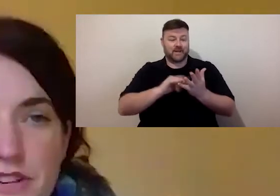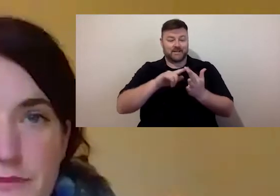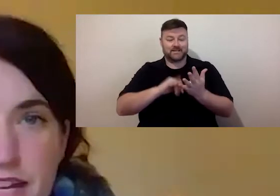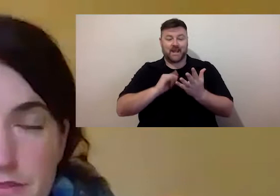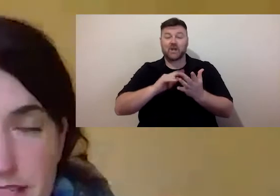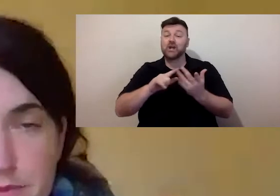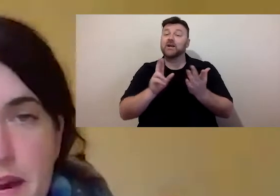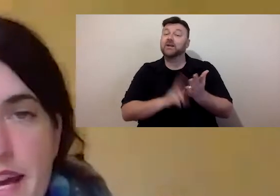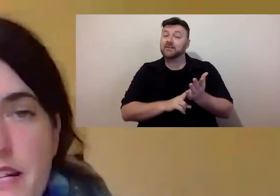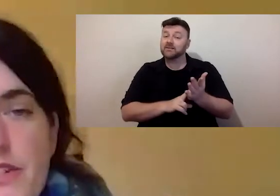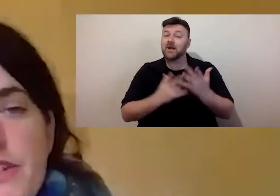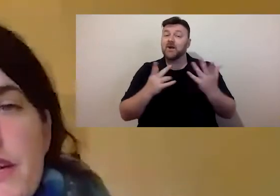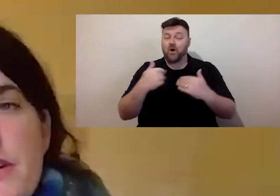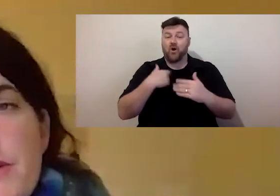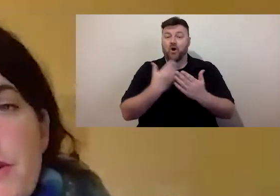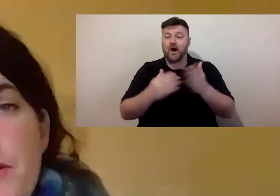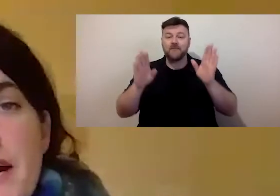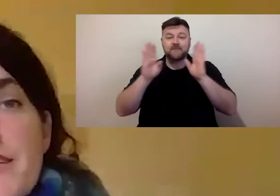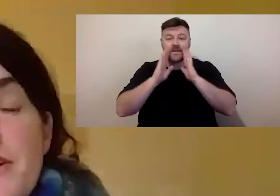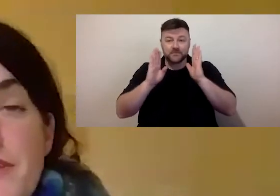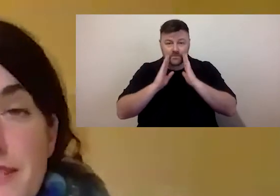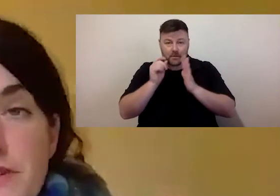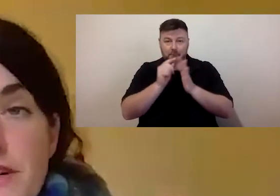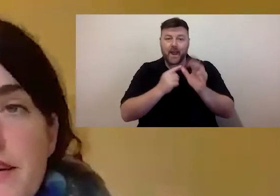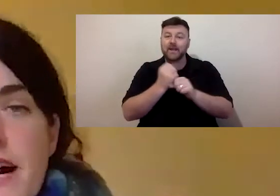on our Facebook page, so you can also go back to the Facebook page